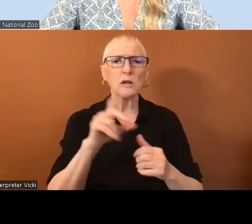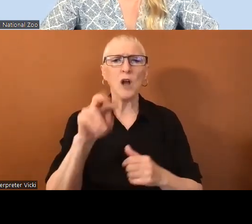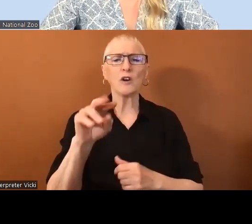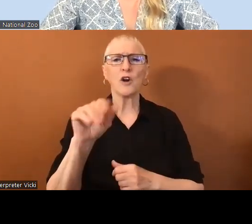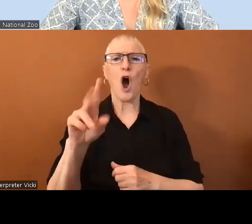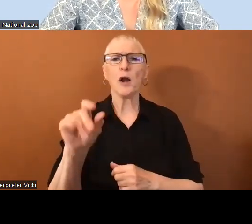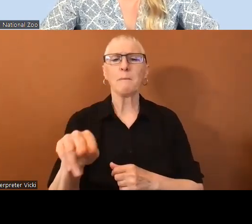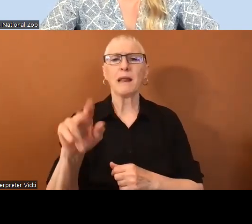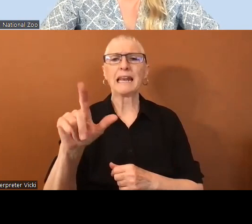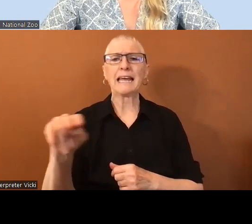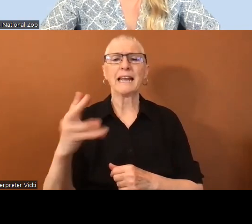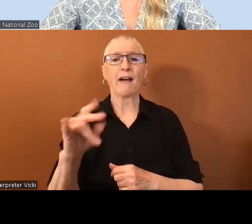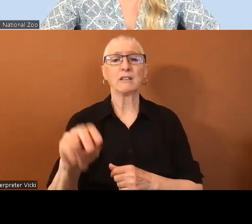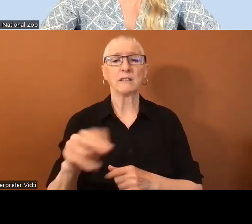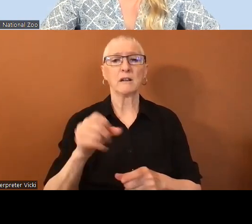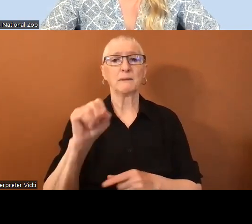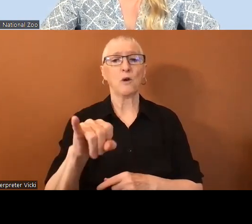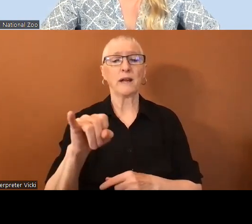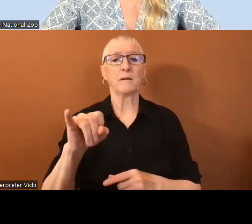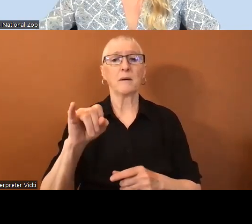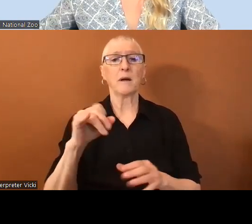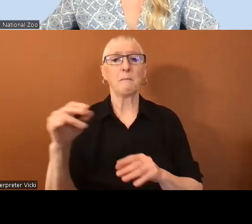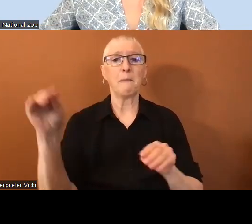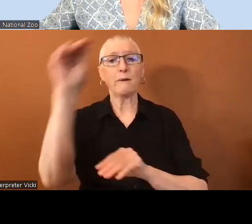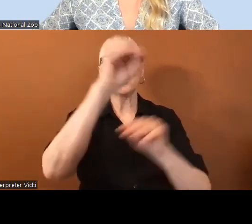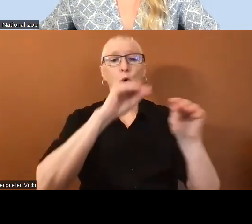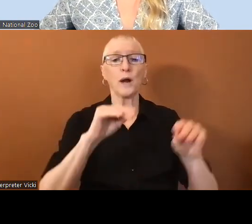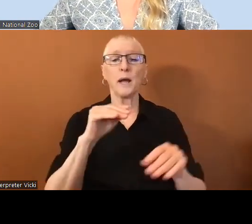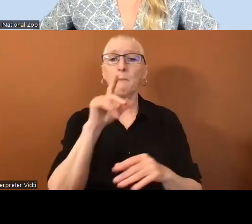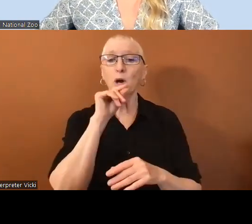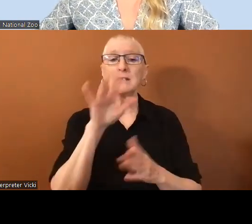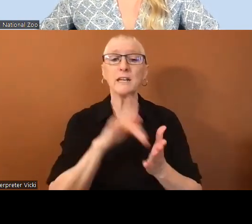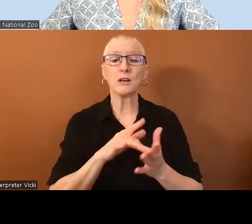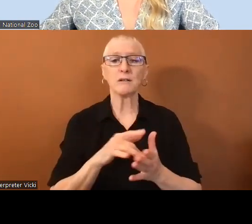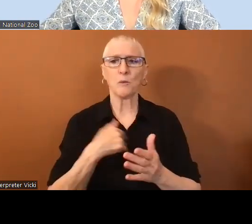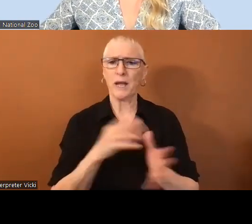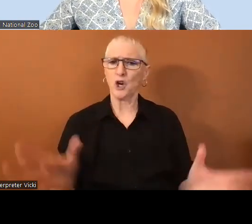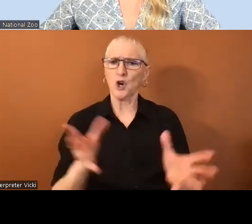from the Smithsonian Migratory Bird Center. We encourage and welcome you to post about this